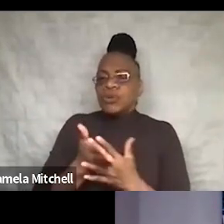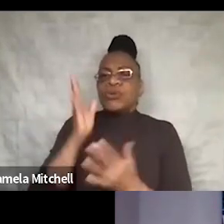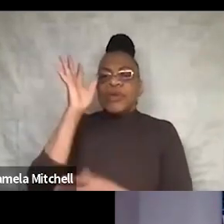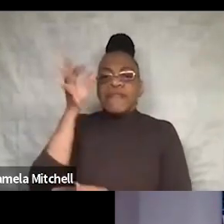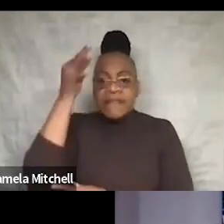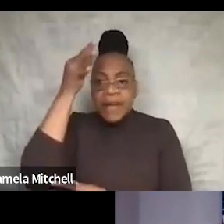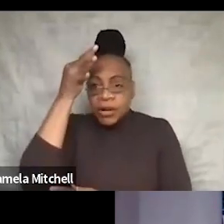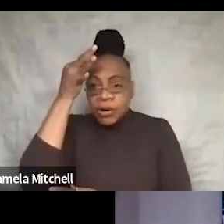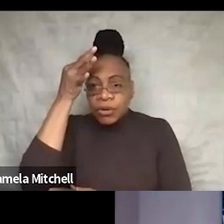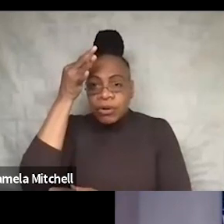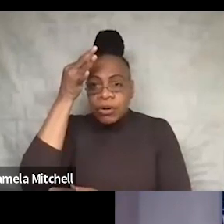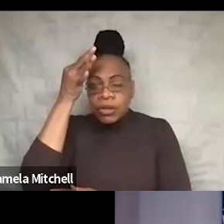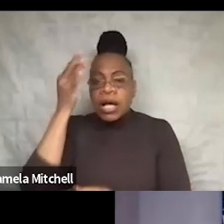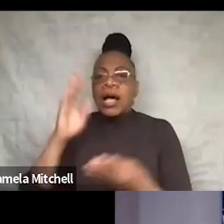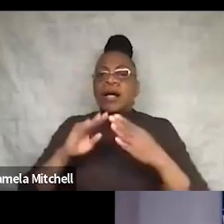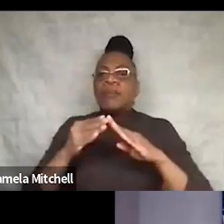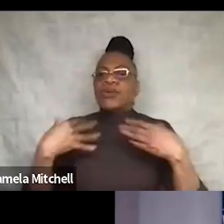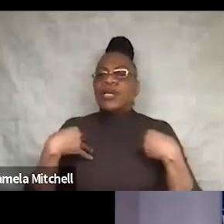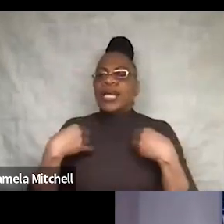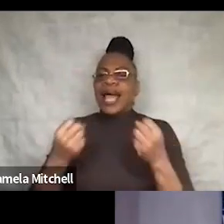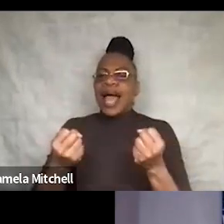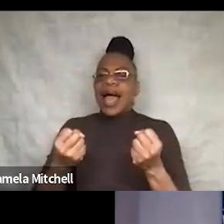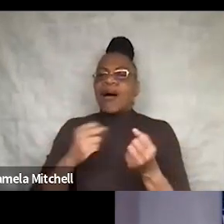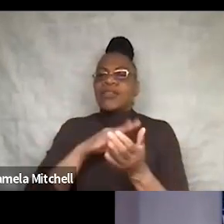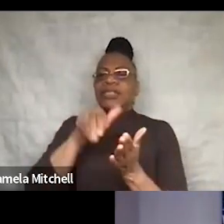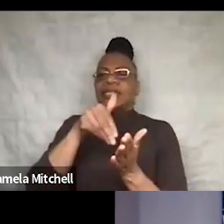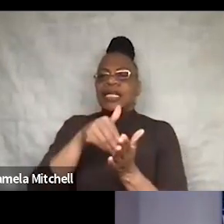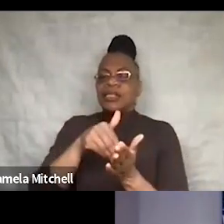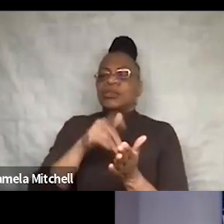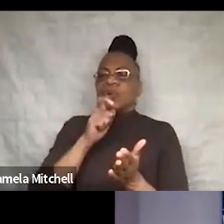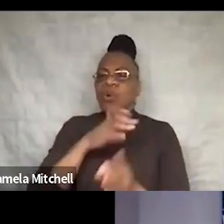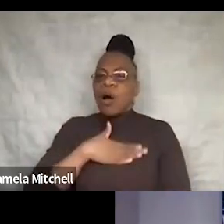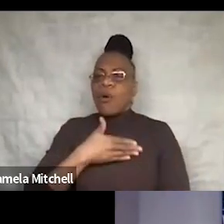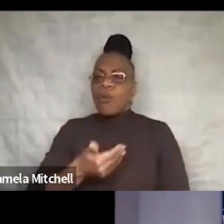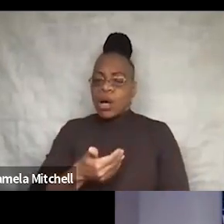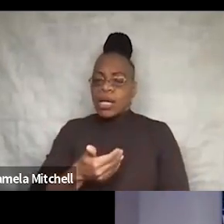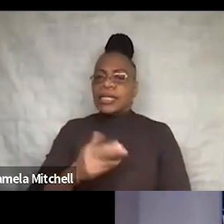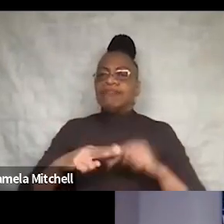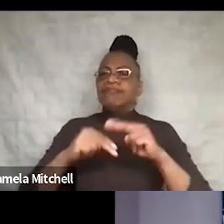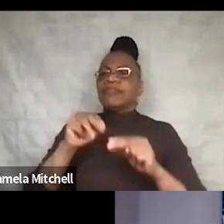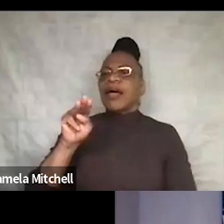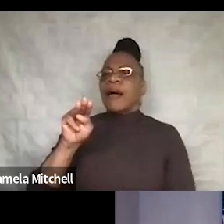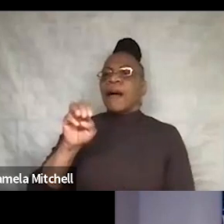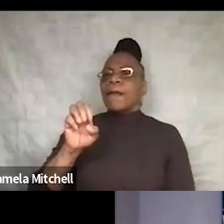You know, the community mental health centers that they're able to build some Medicaid, you know, in Indiana, you can build Medicaid rehabilitation option